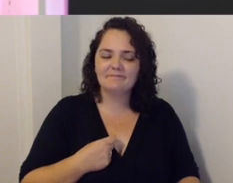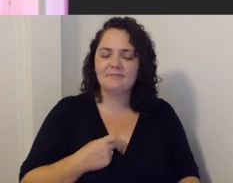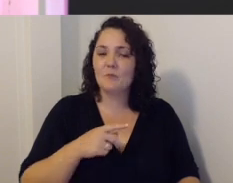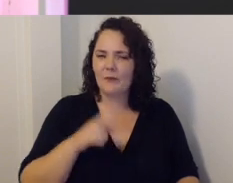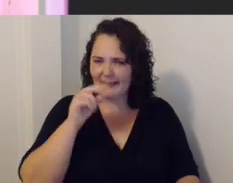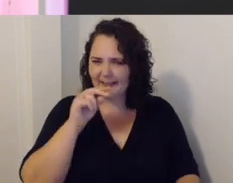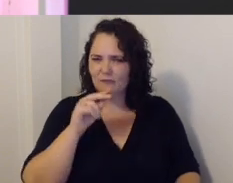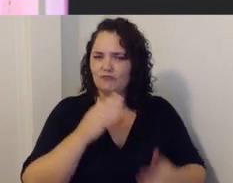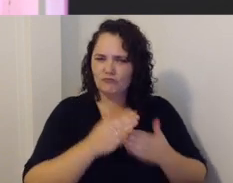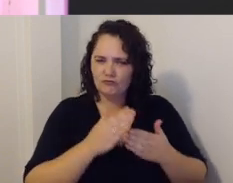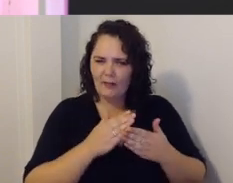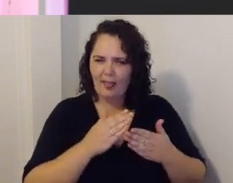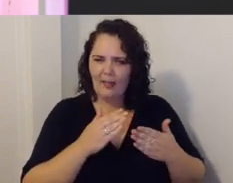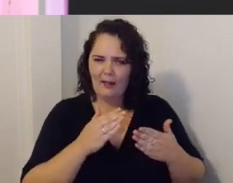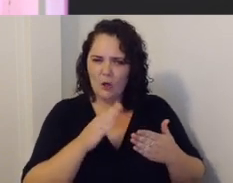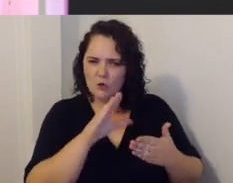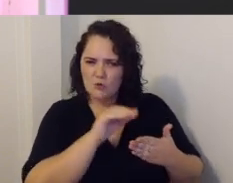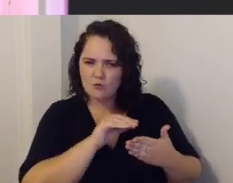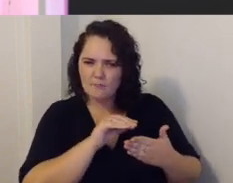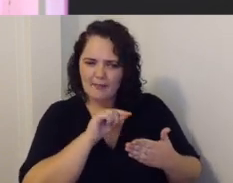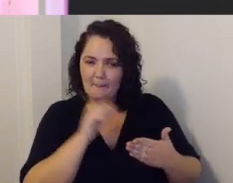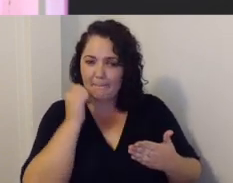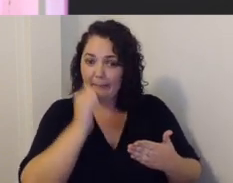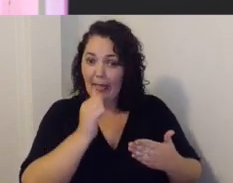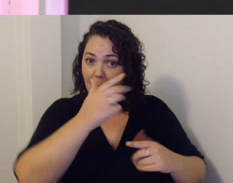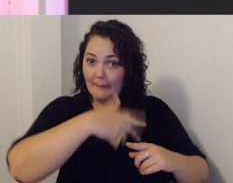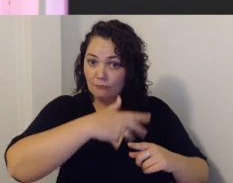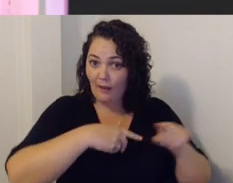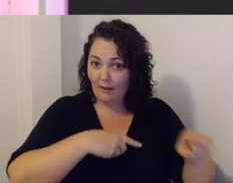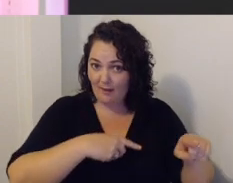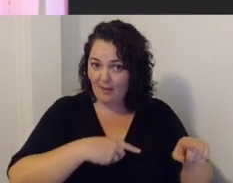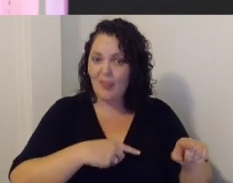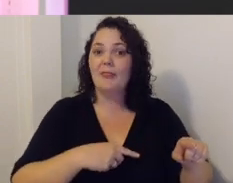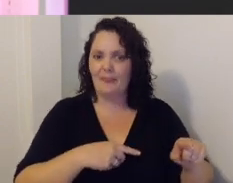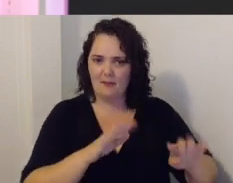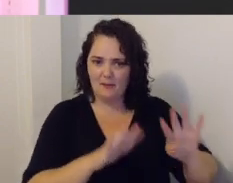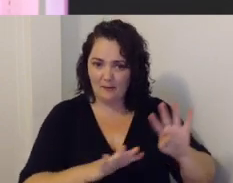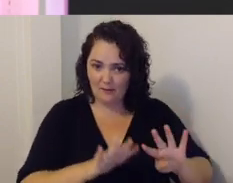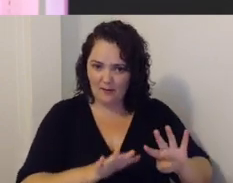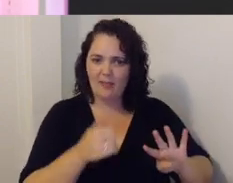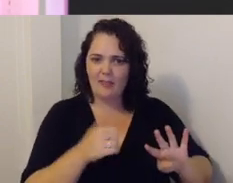back that black background and then begin to lift your lights out of that so you really